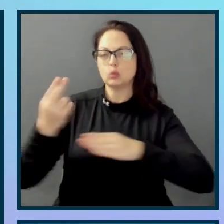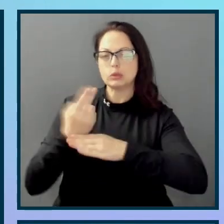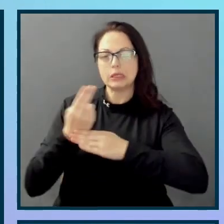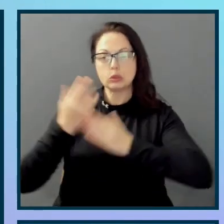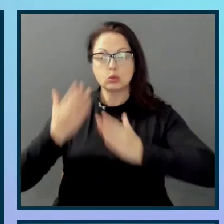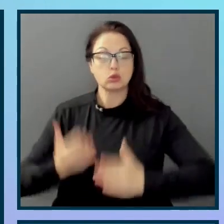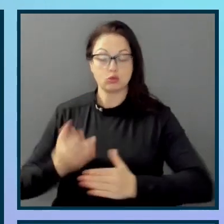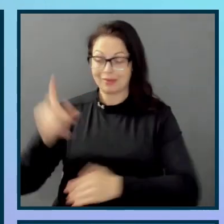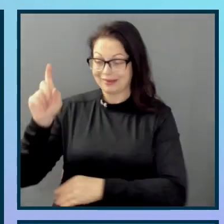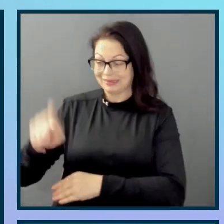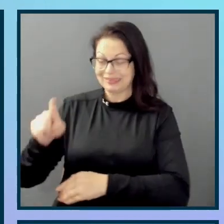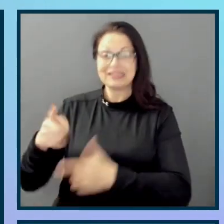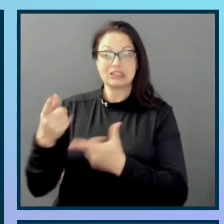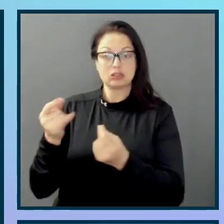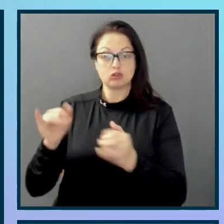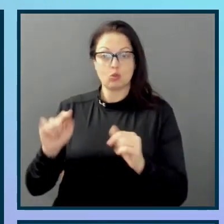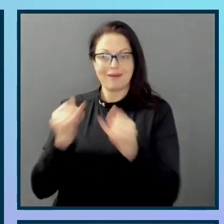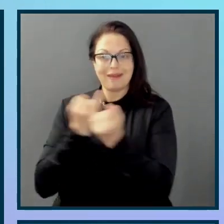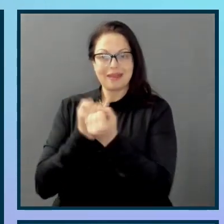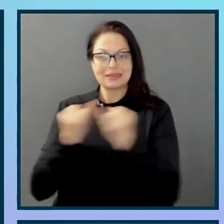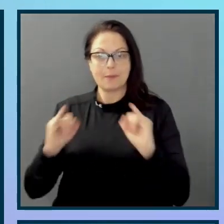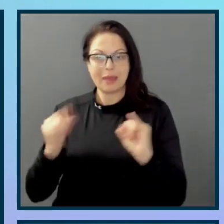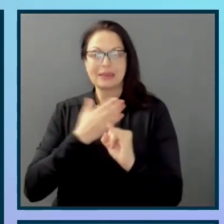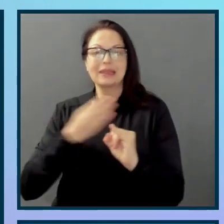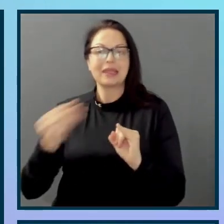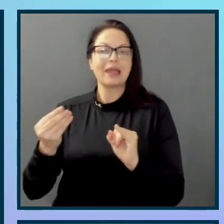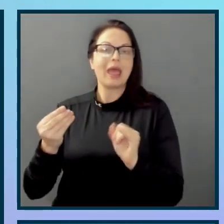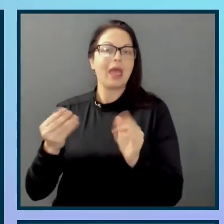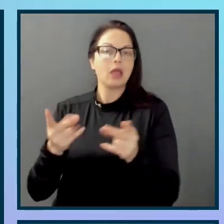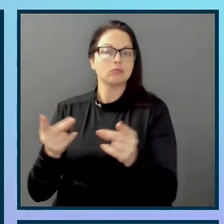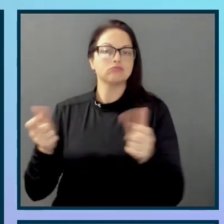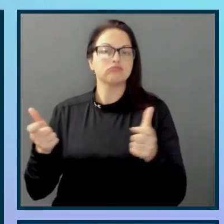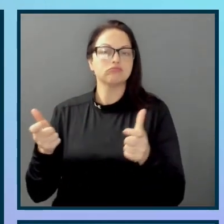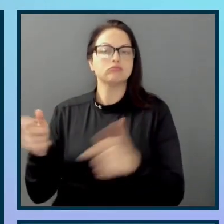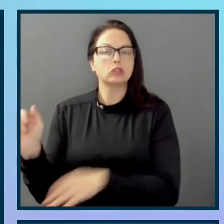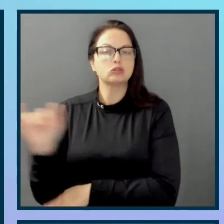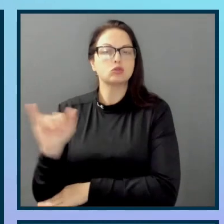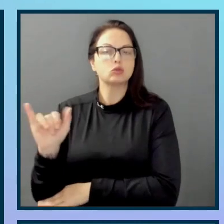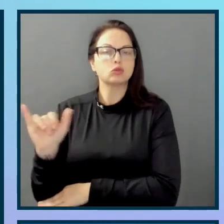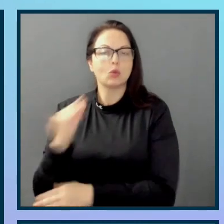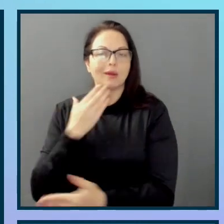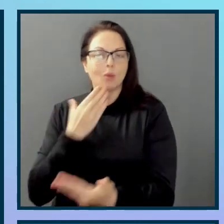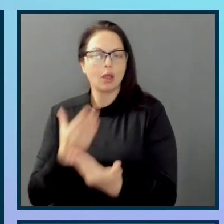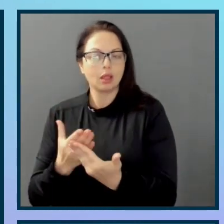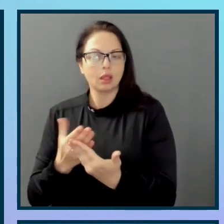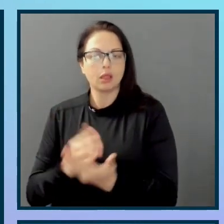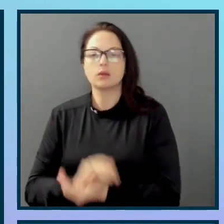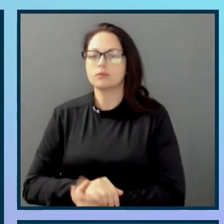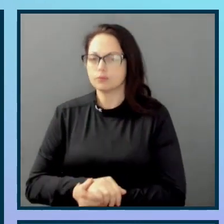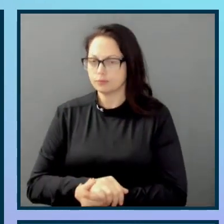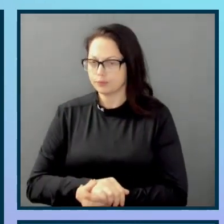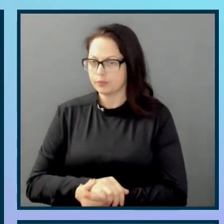and they need to do them efficiently. So what they all, in order to maintain that efficiency,